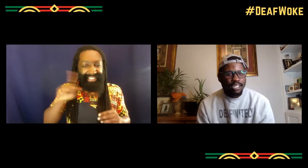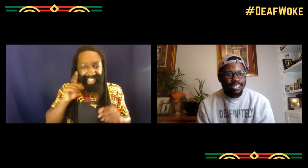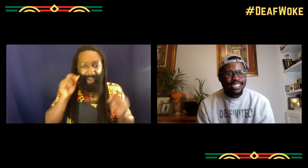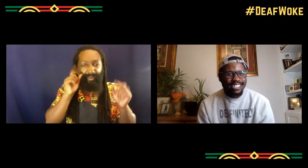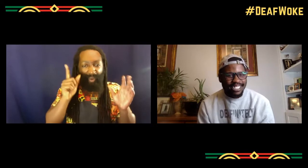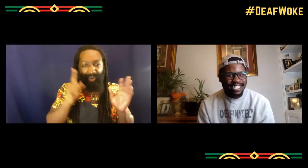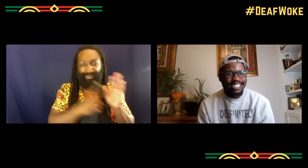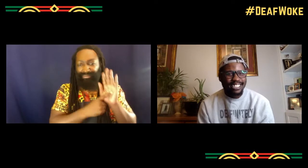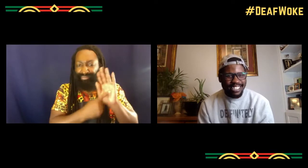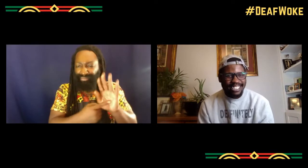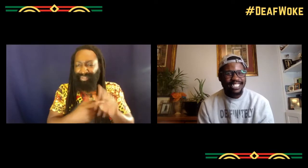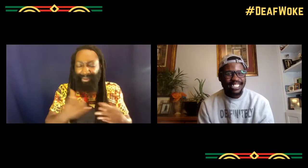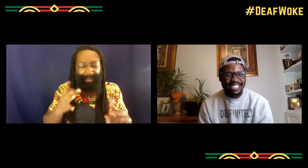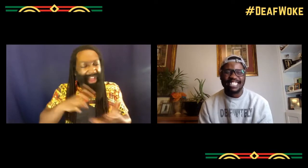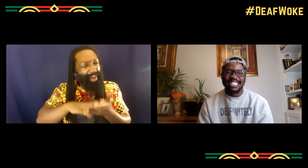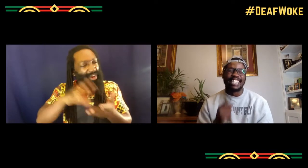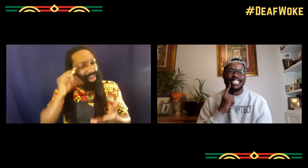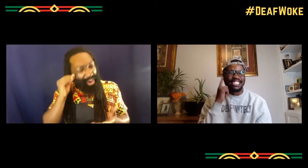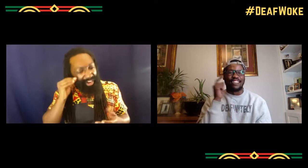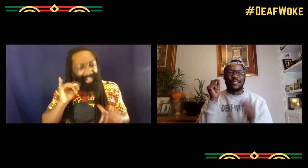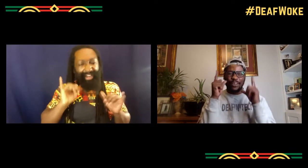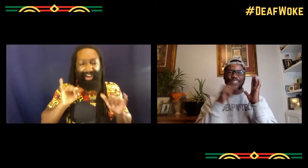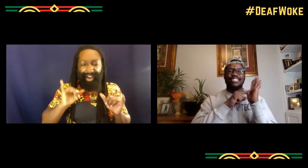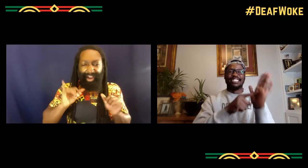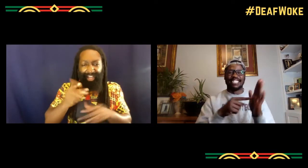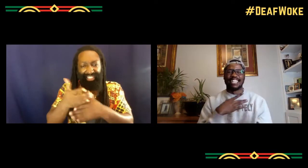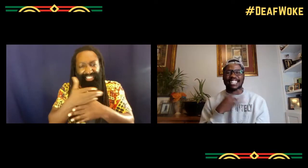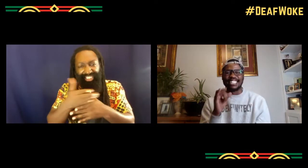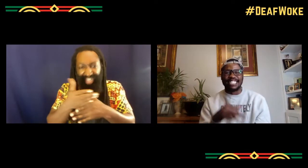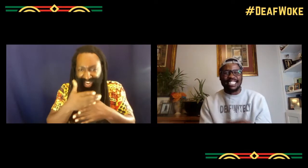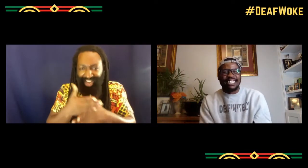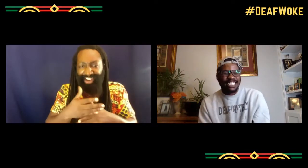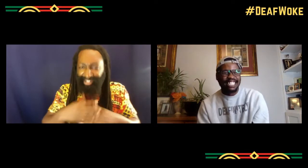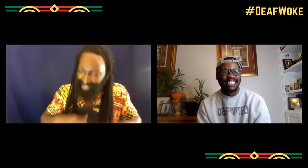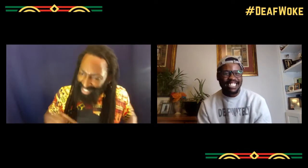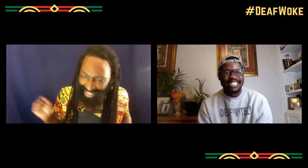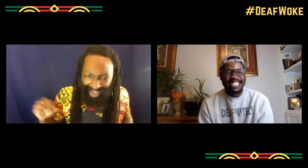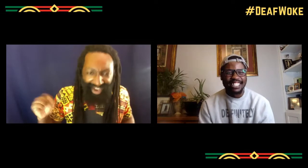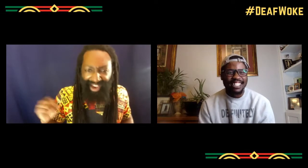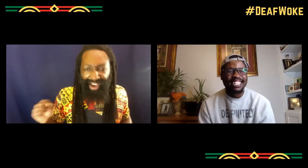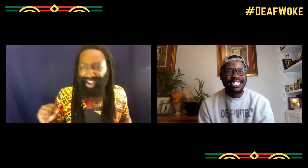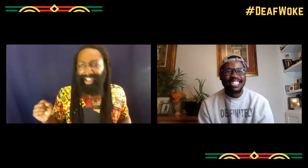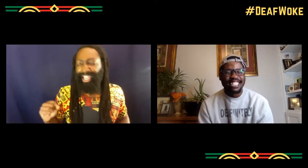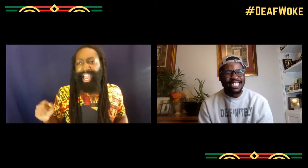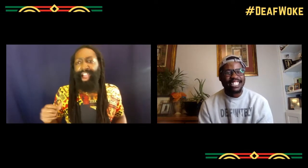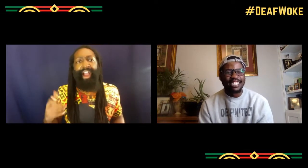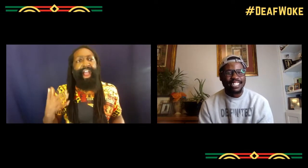And that's also what the Deaf Woke is about. That's what Deaf Woke is about. Deaf Woke I like that, I like that.